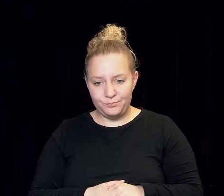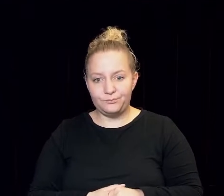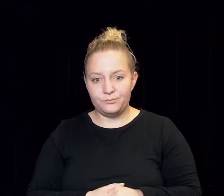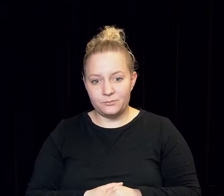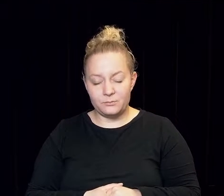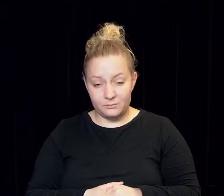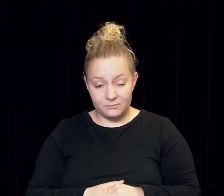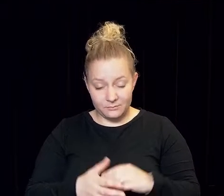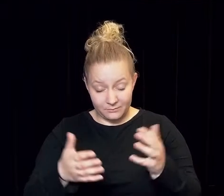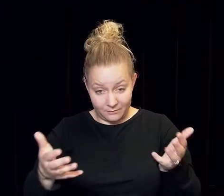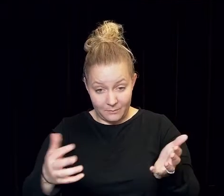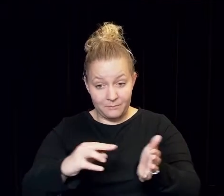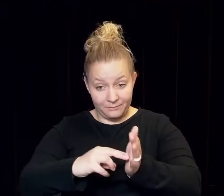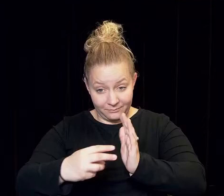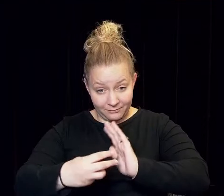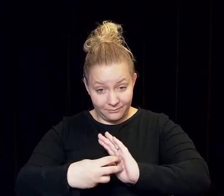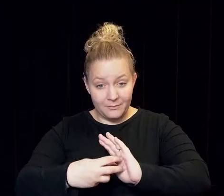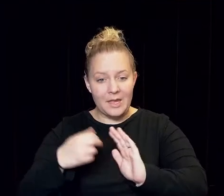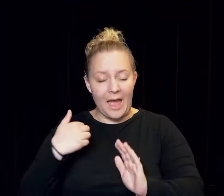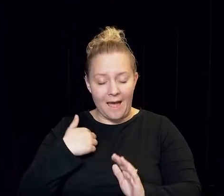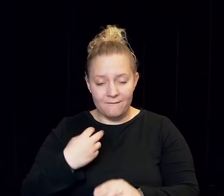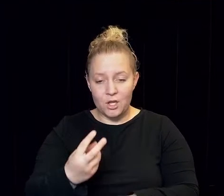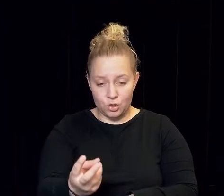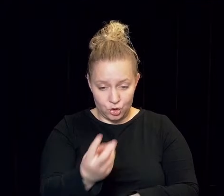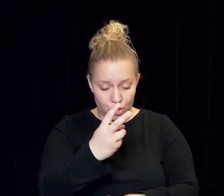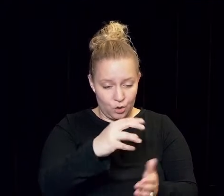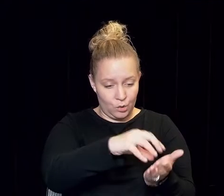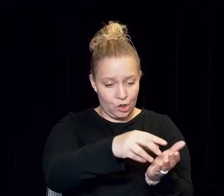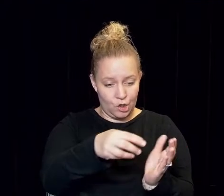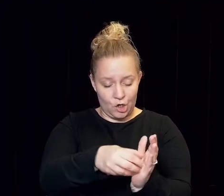Therefore, I can see with 2 cookie cakes, I got 8 pieces on each cake.